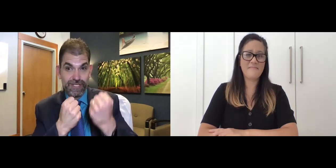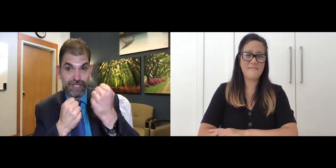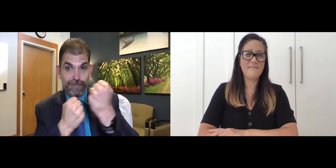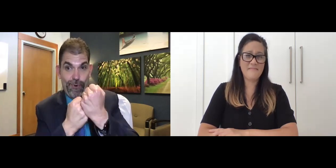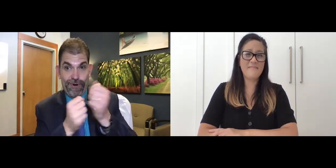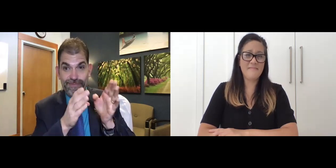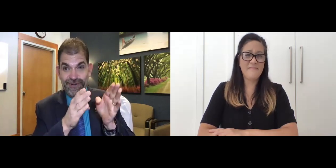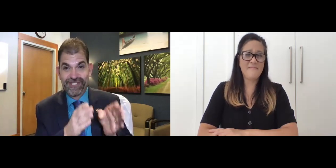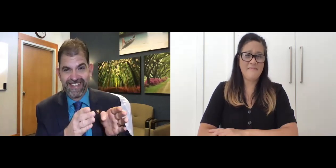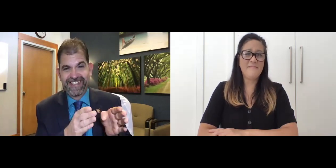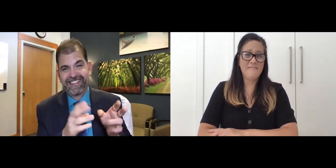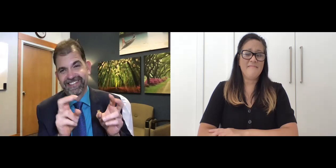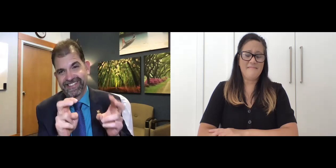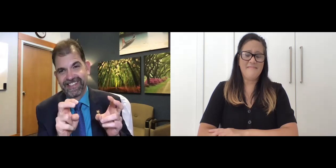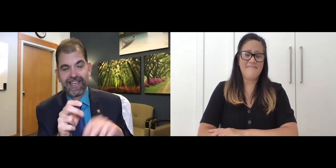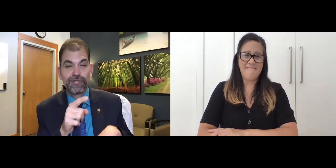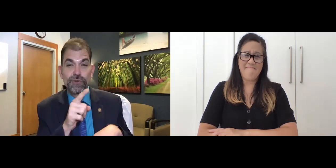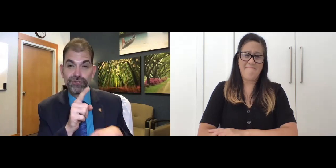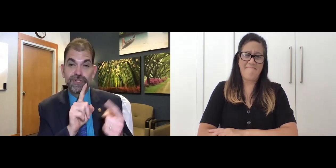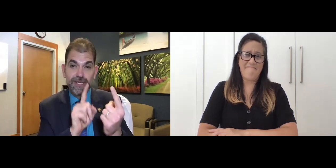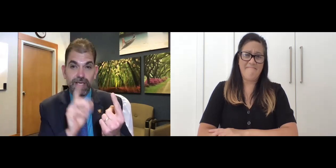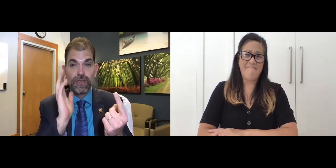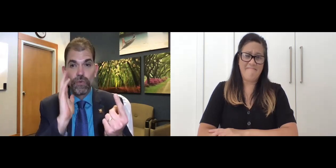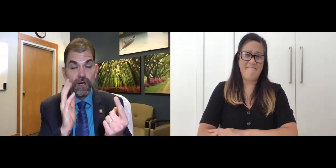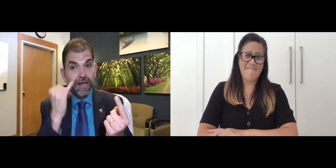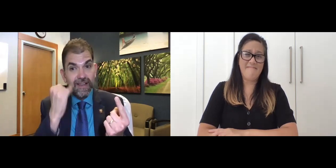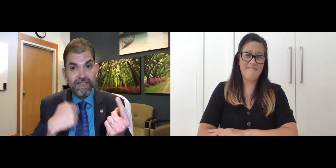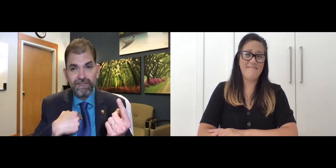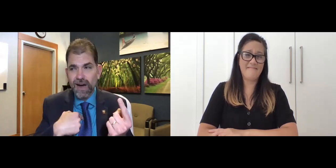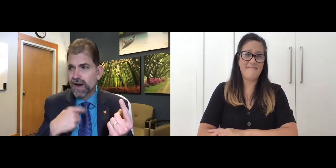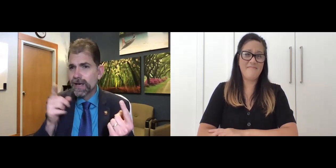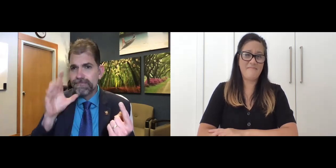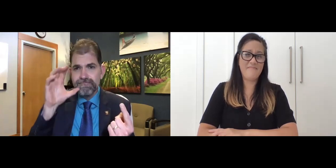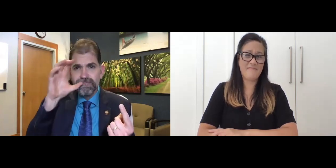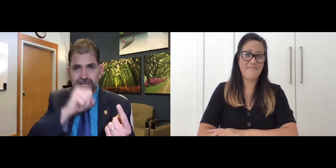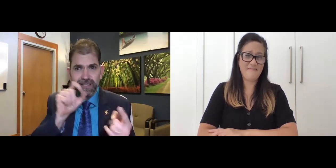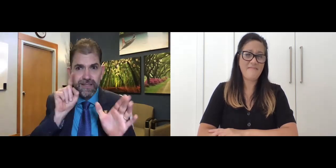speech support person and that was a person that would help me